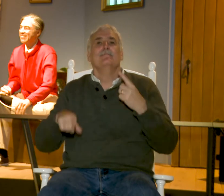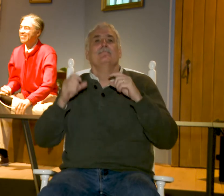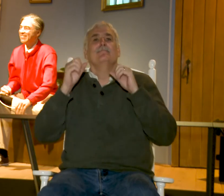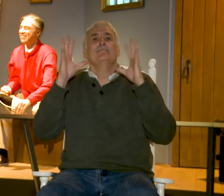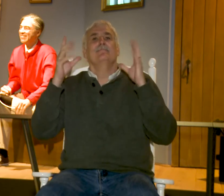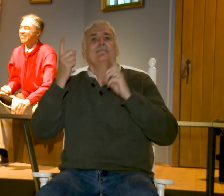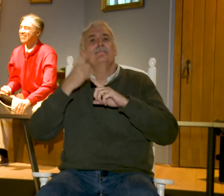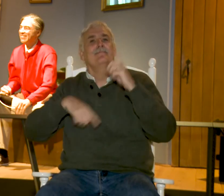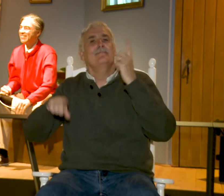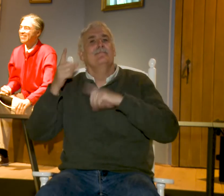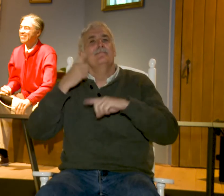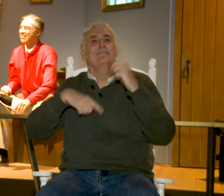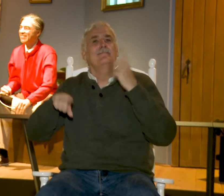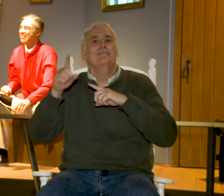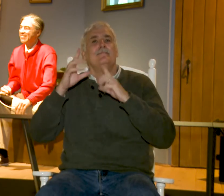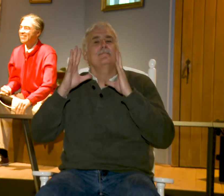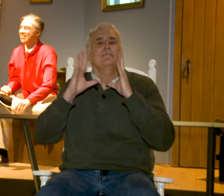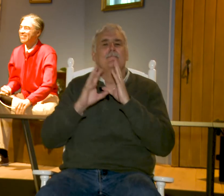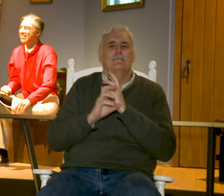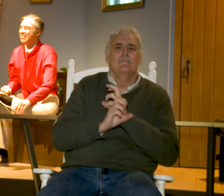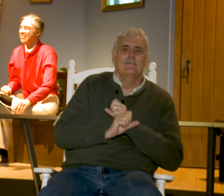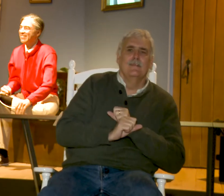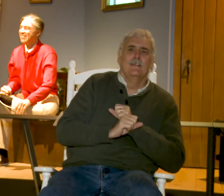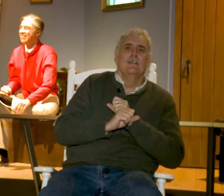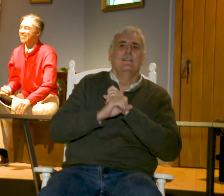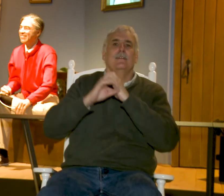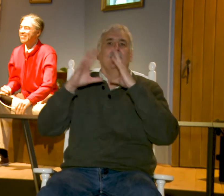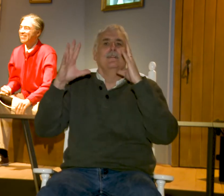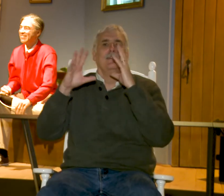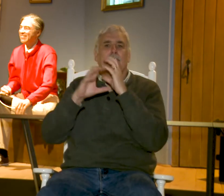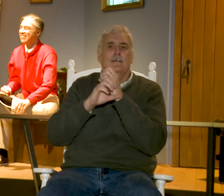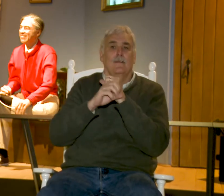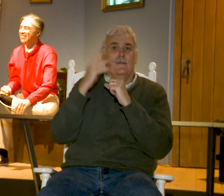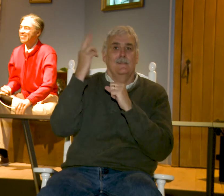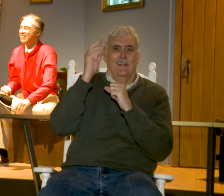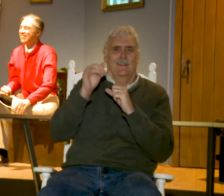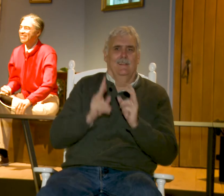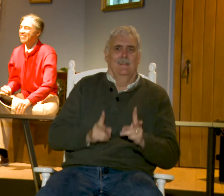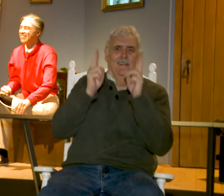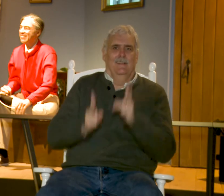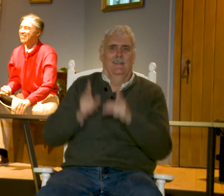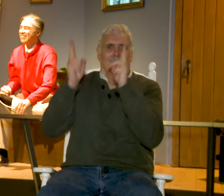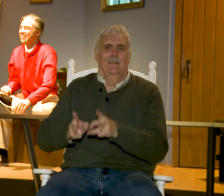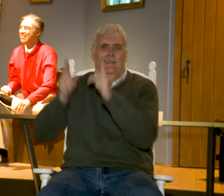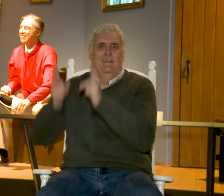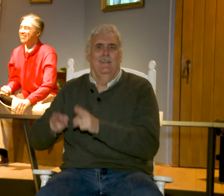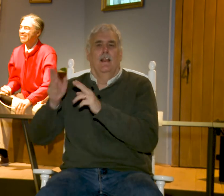Signers appear to sign and then fade, appear and fade. Why did I edit this way?